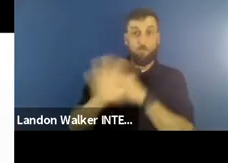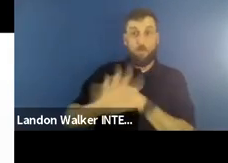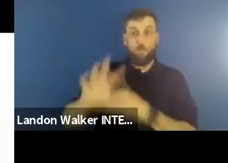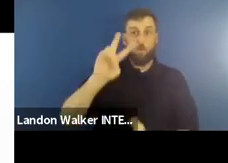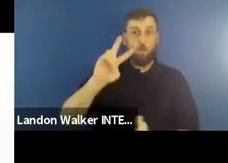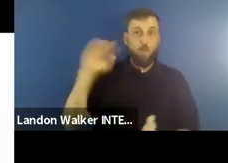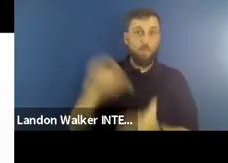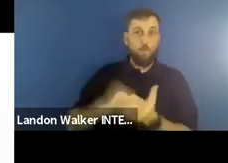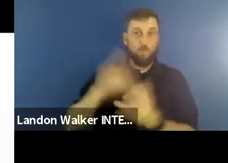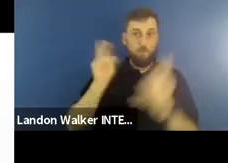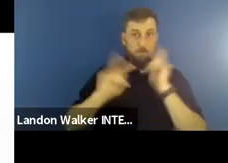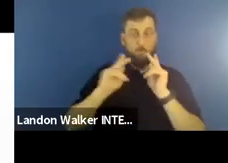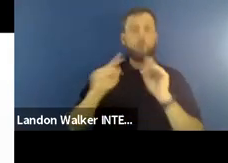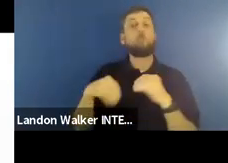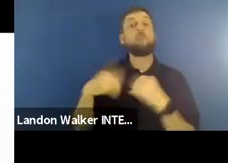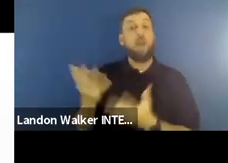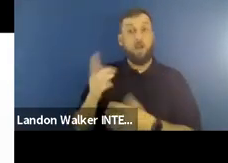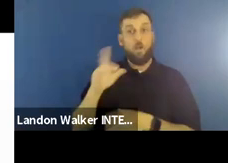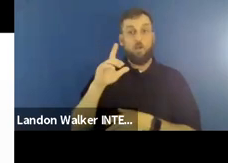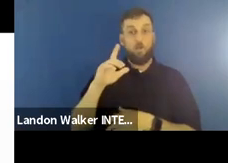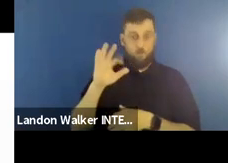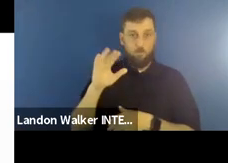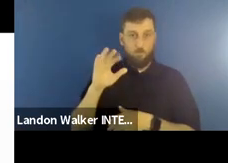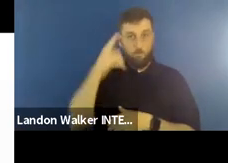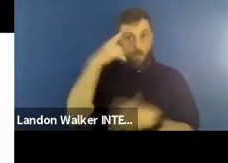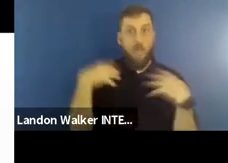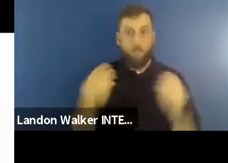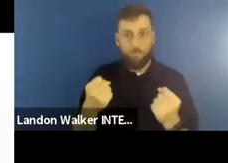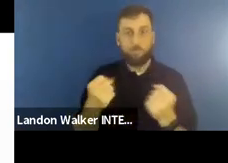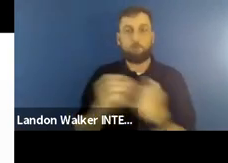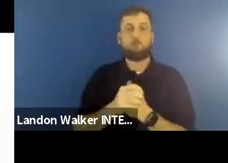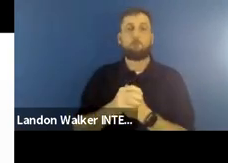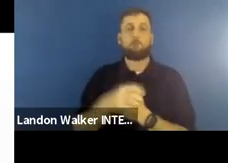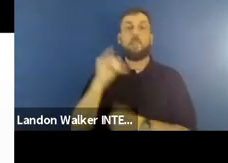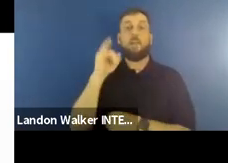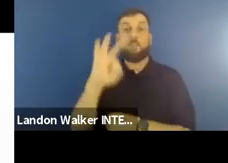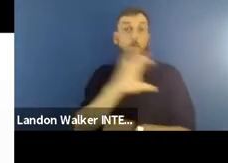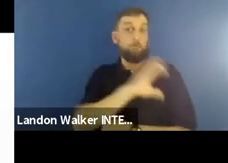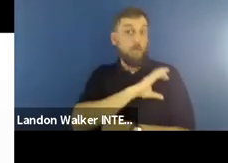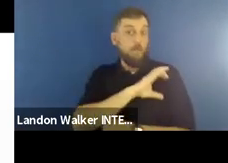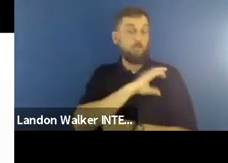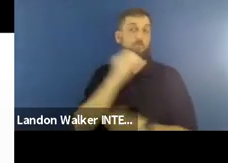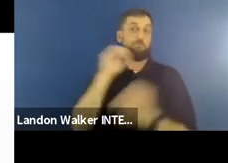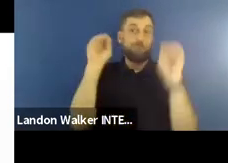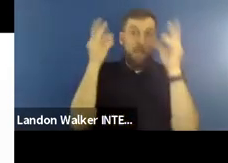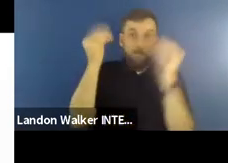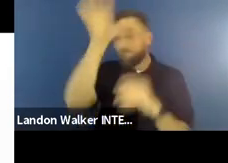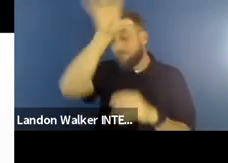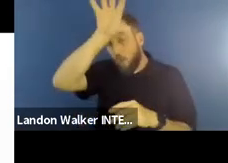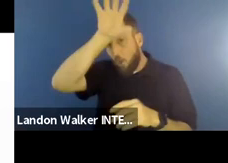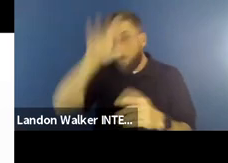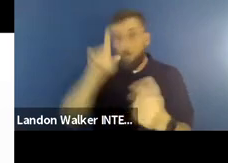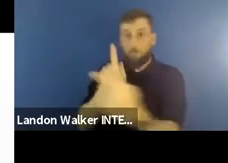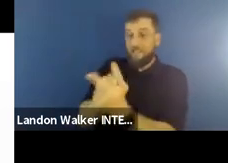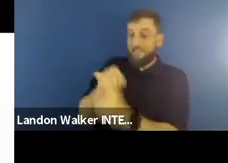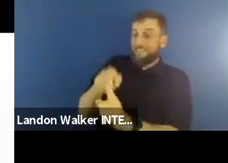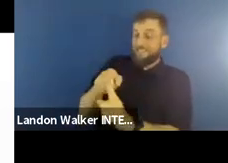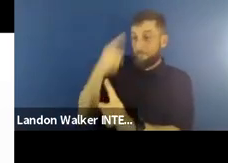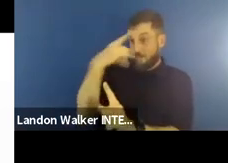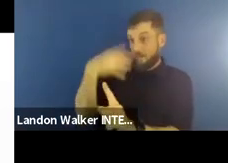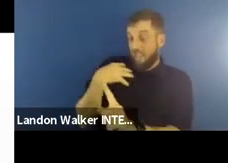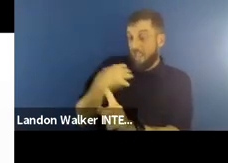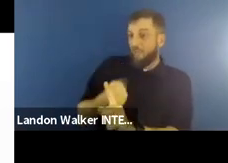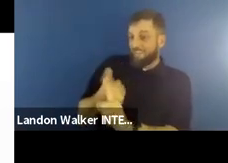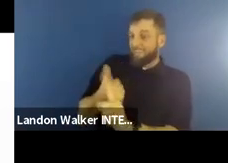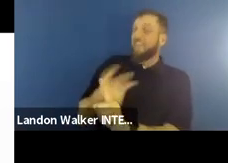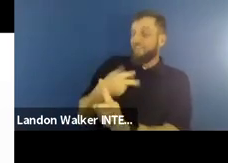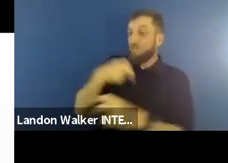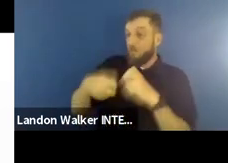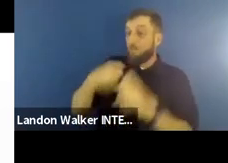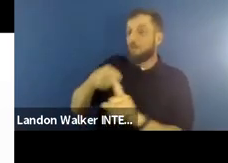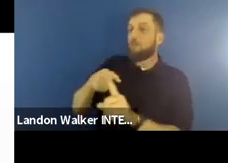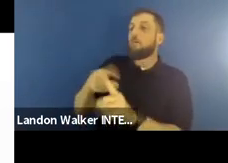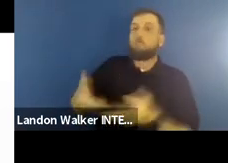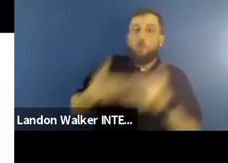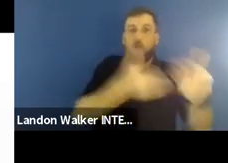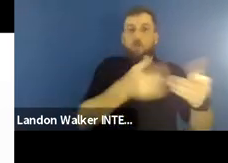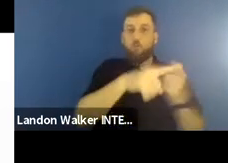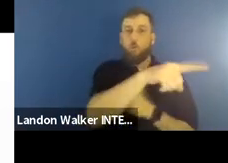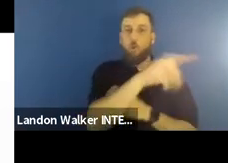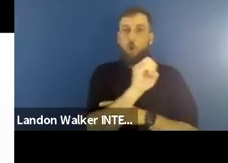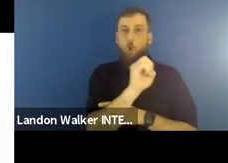and what it did it allow law enforcement or first responders. If they came across someone who had a mental health challenge or substitute issue, they will be able to go to her okay well to take them to be assessed.